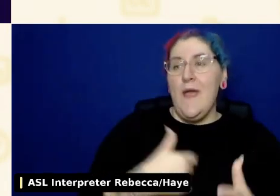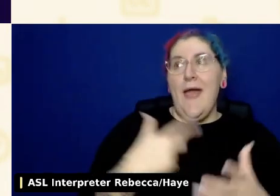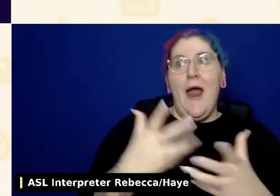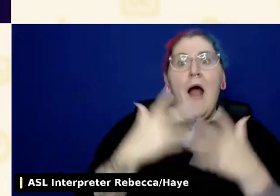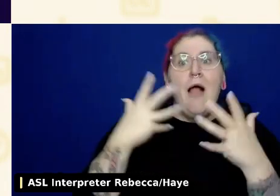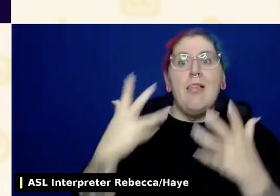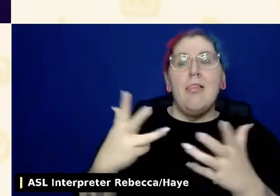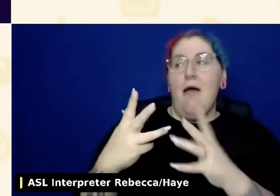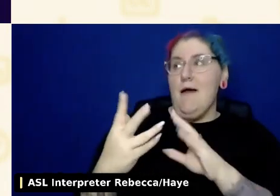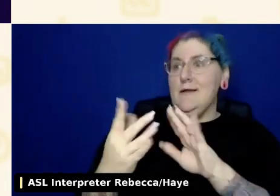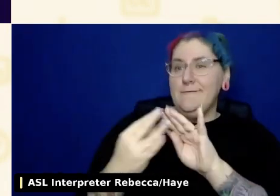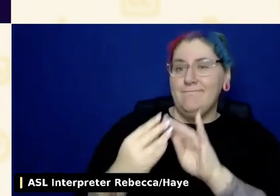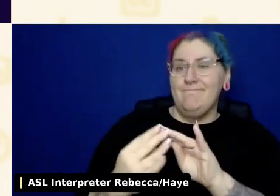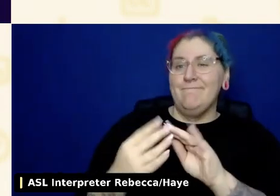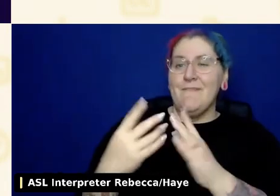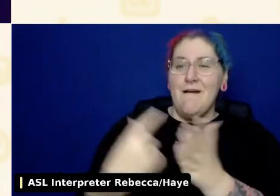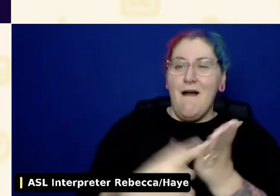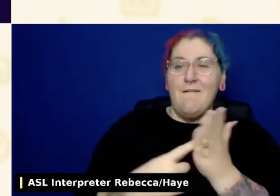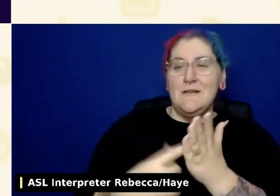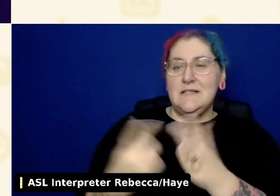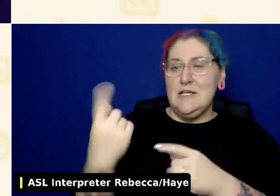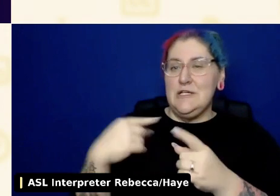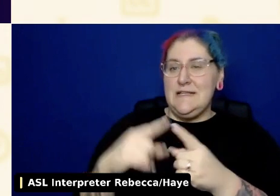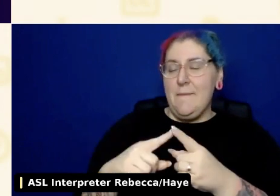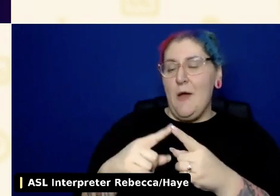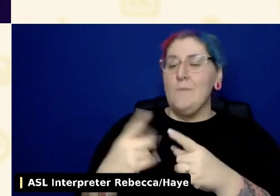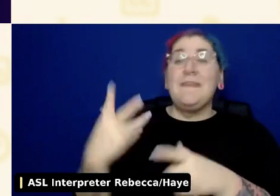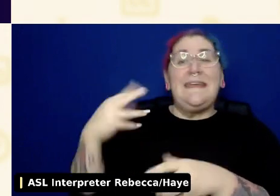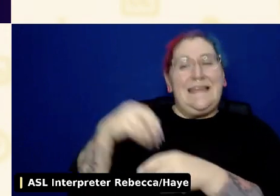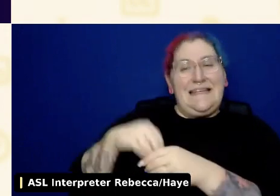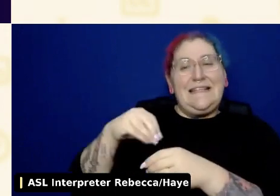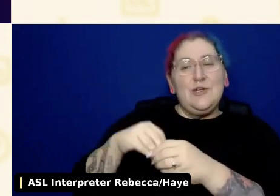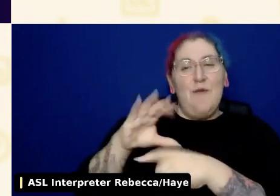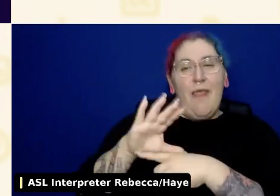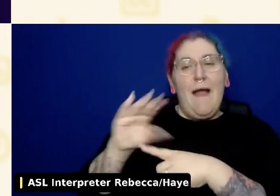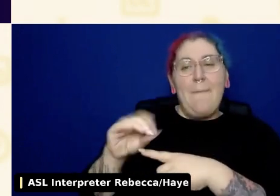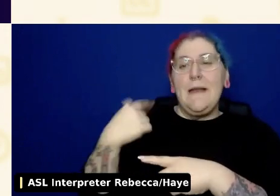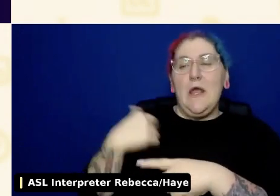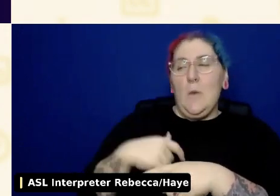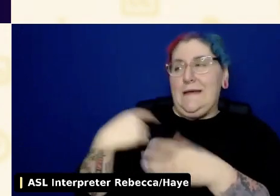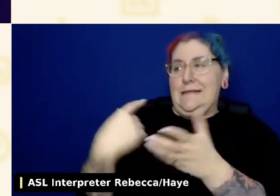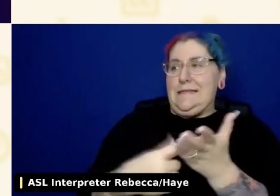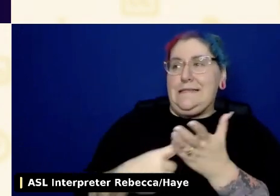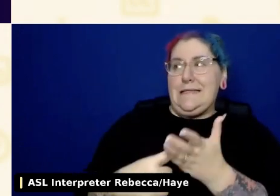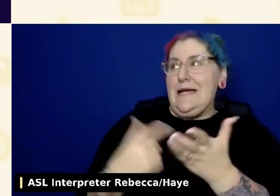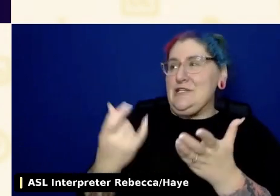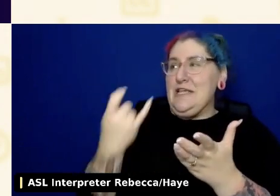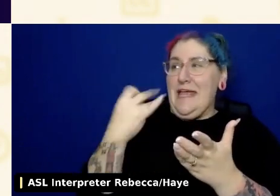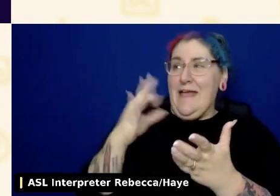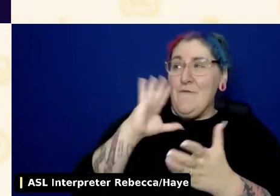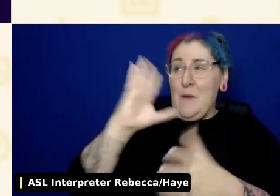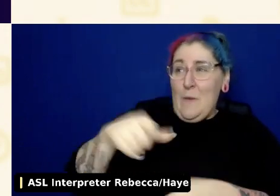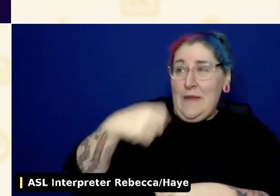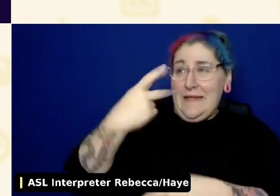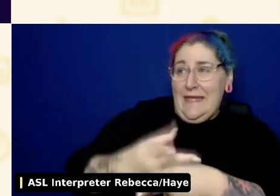and whether or not we'll keep it as there's two separate modals, almost that are up over the page.